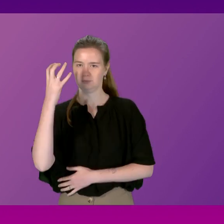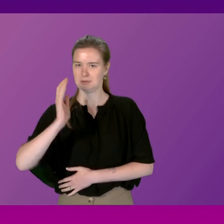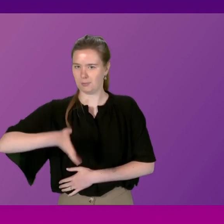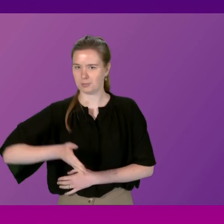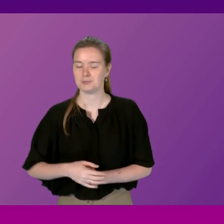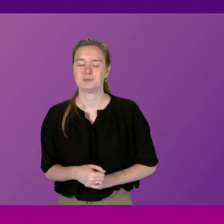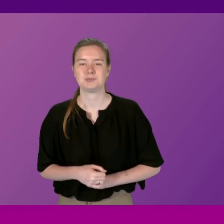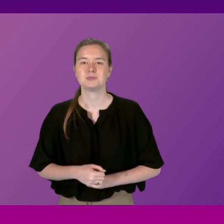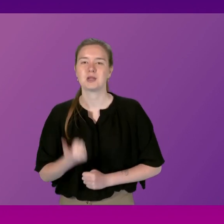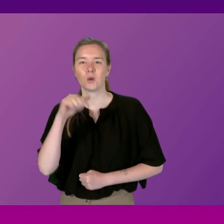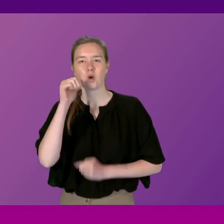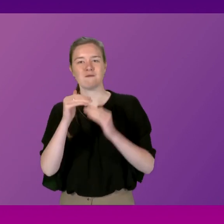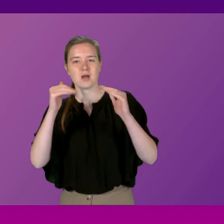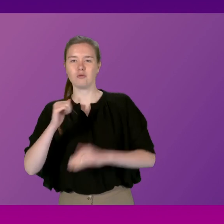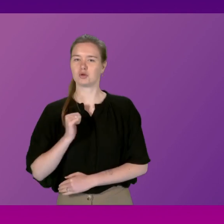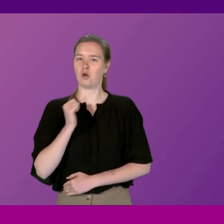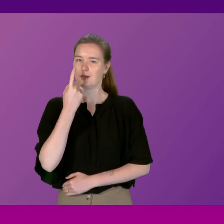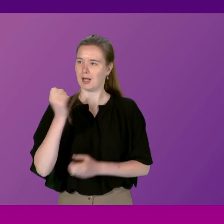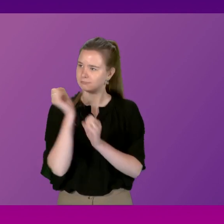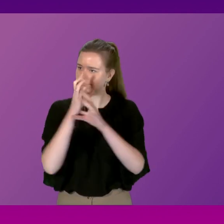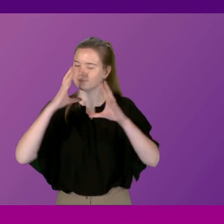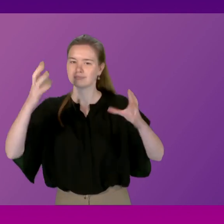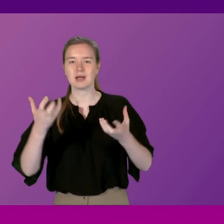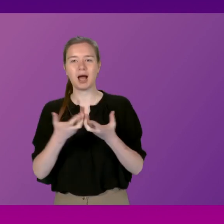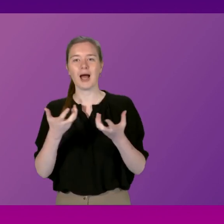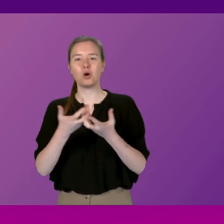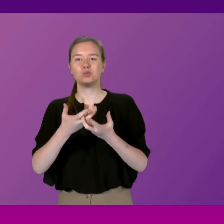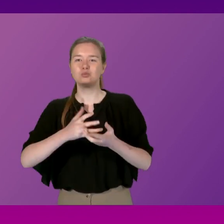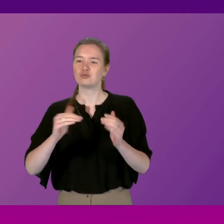We know that a fairer Scotland can be realised only when we secure equal rights for everyone—when